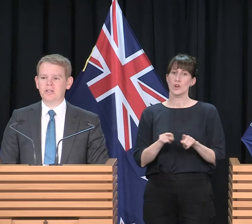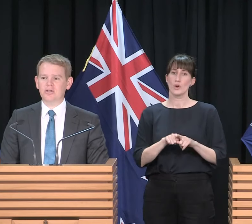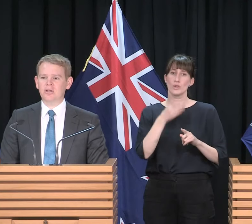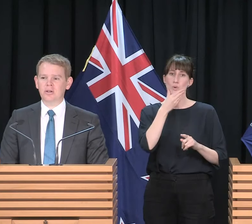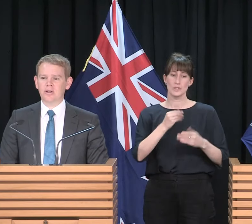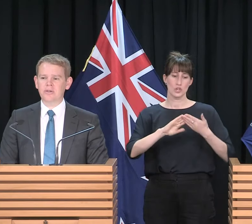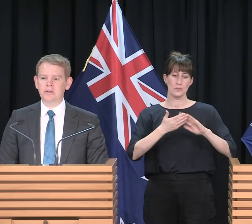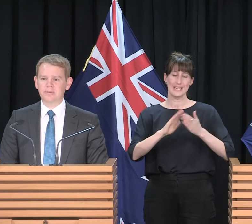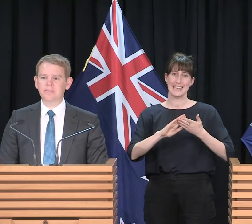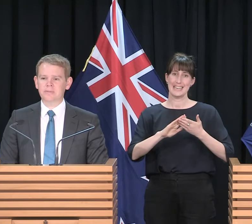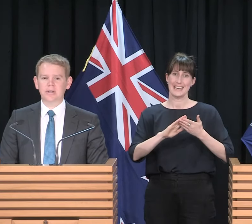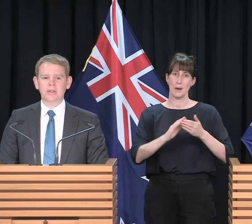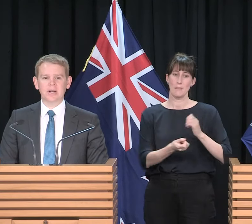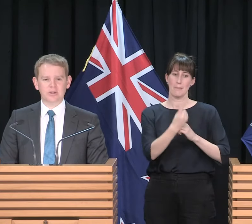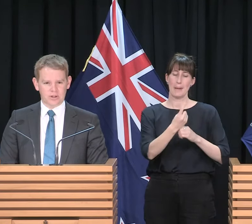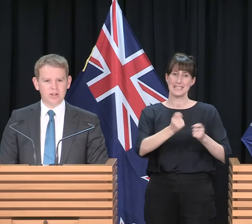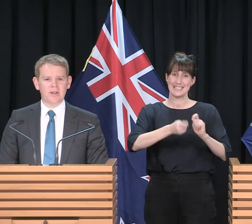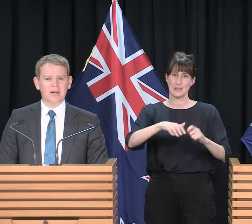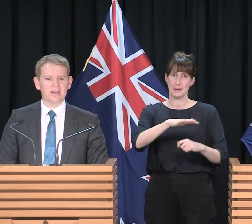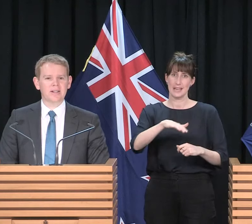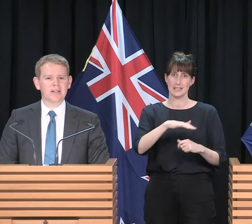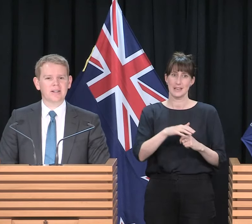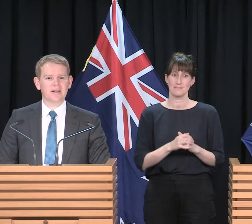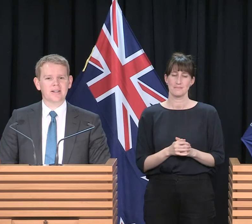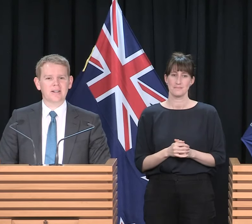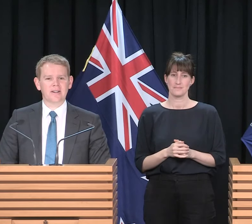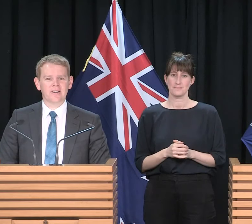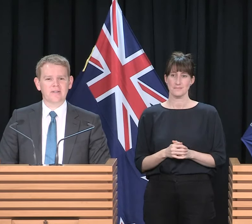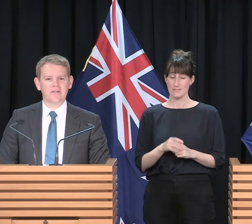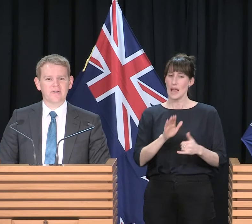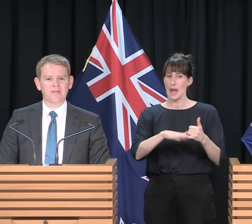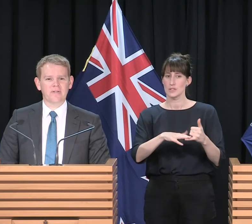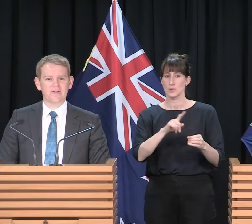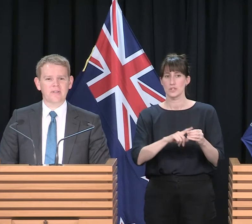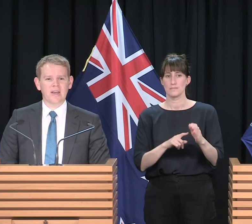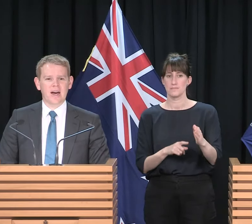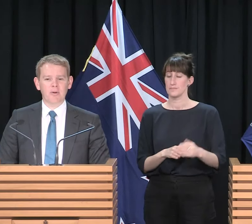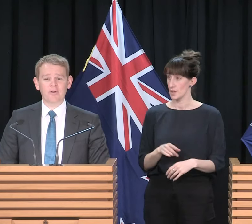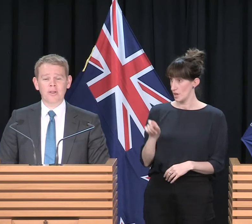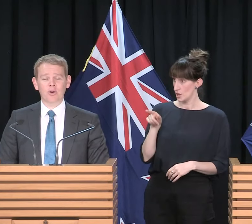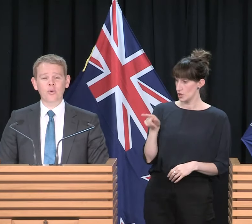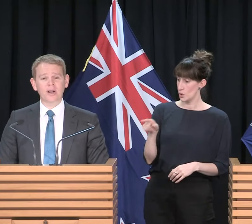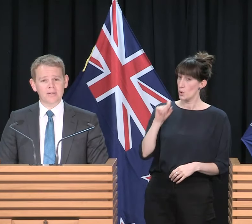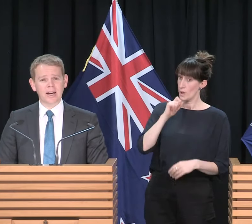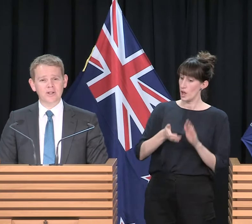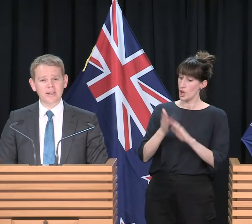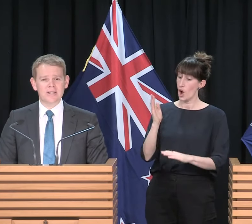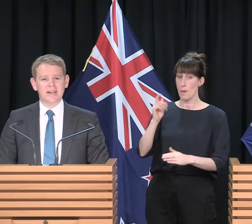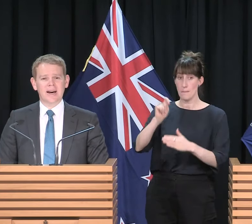systems, the scenario that you outlined was that at Level 2 we would have some community transmission. Looking at the